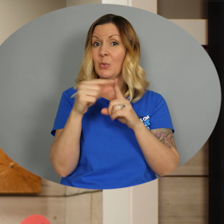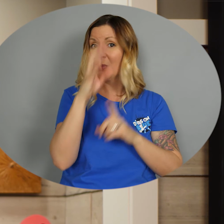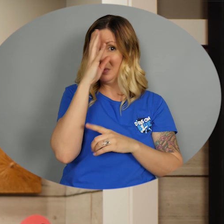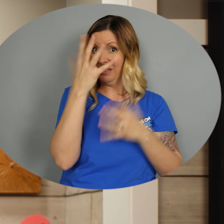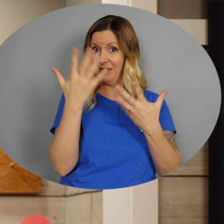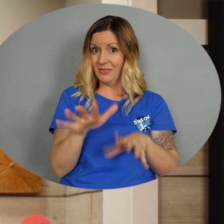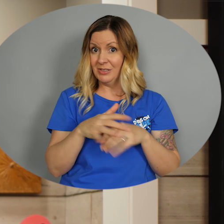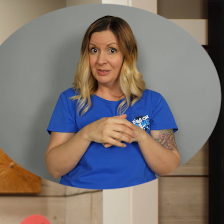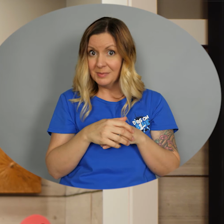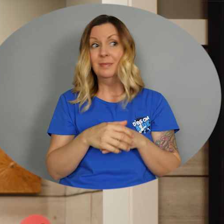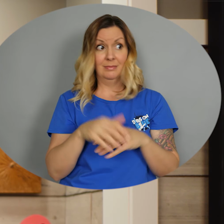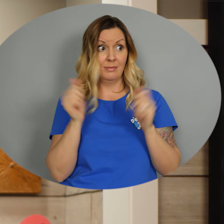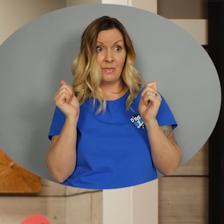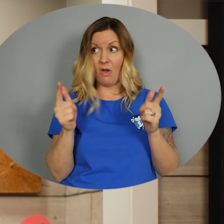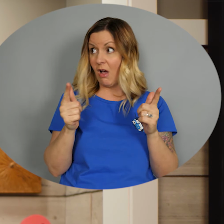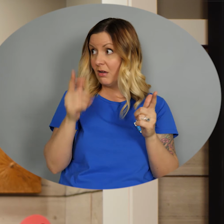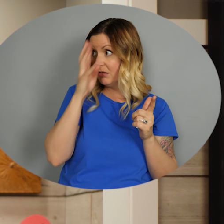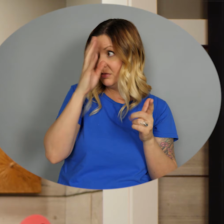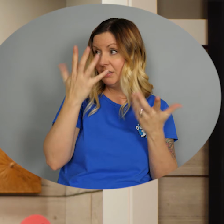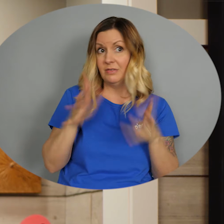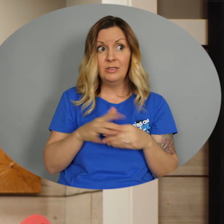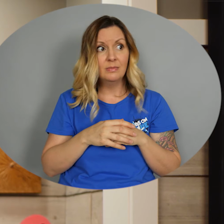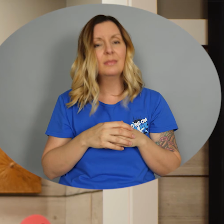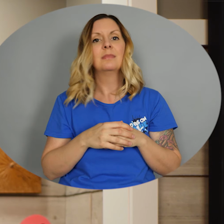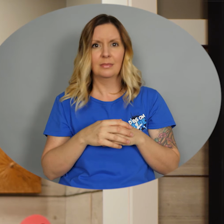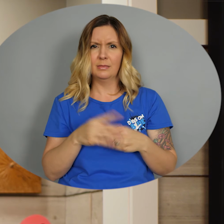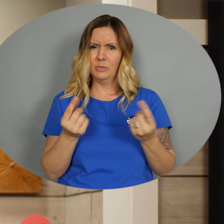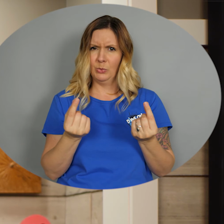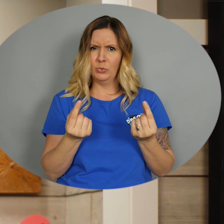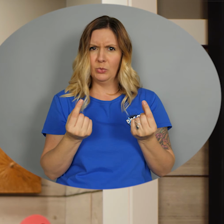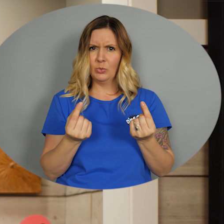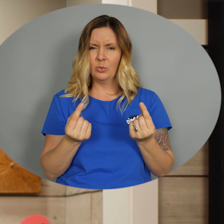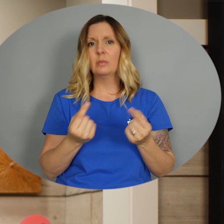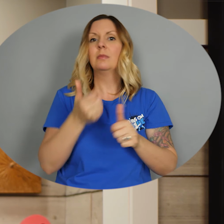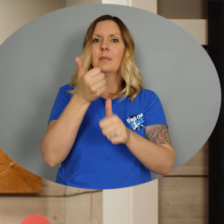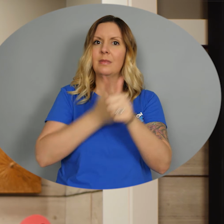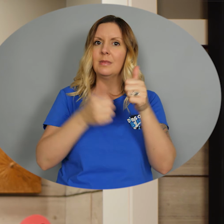a word that you want to use, just wait until everyone is ready and then each player will